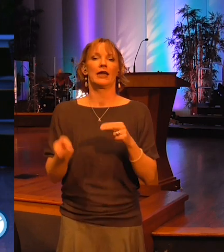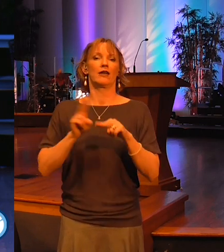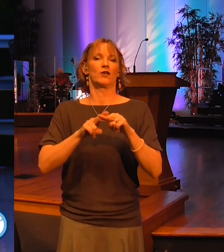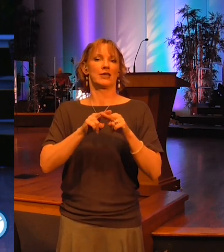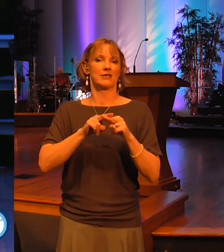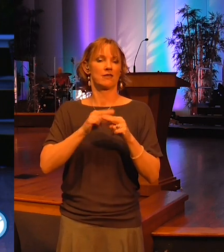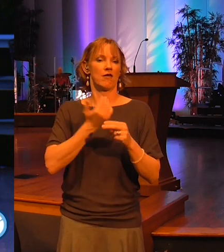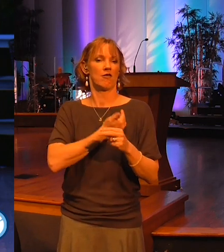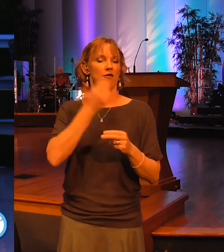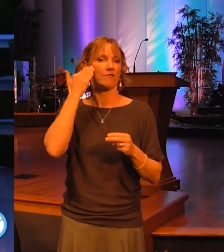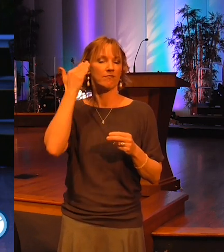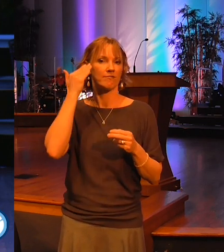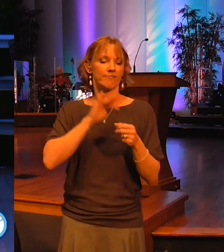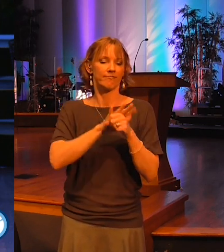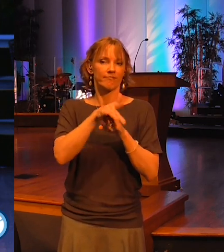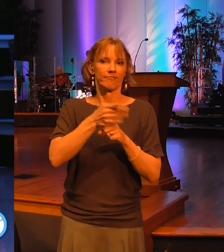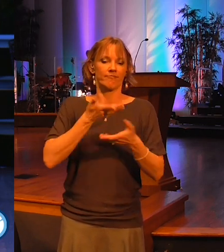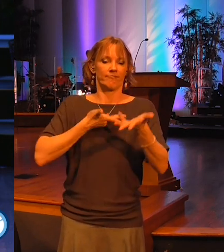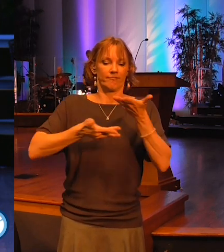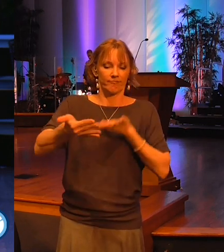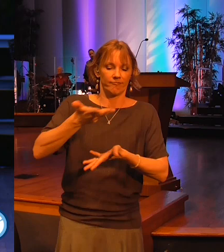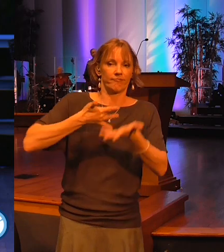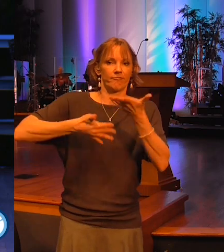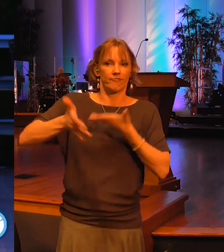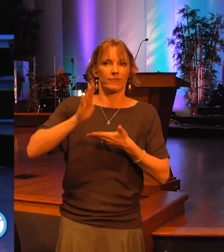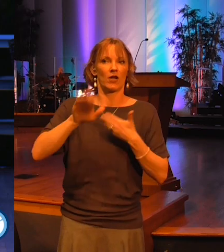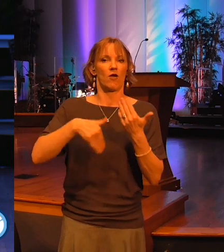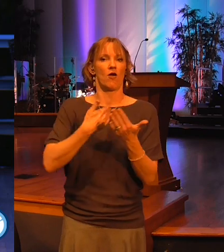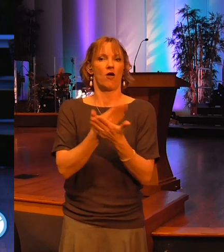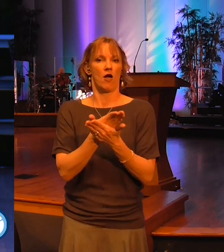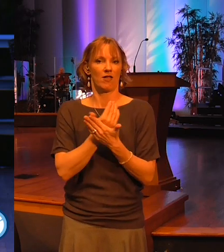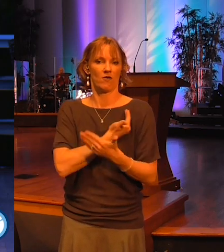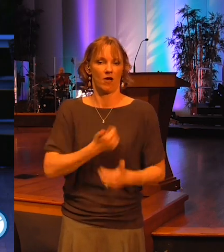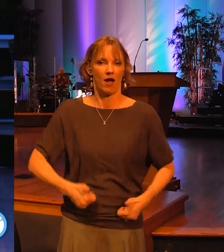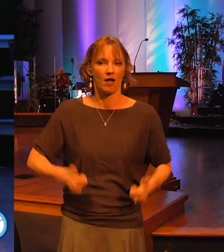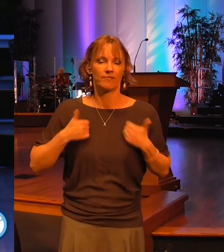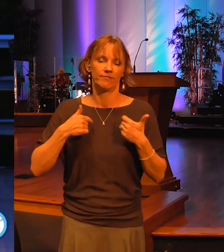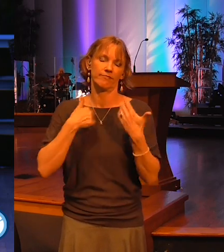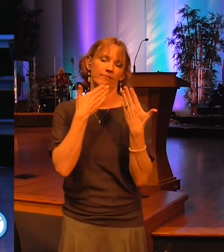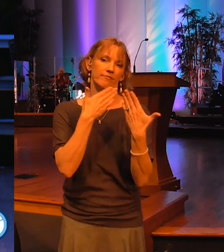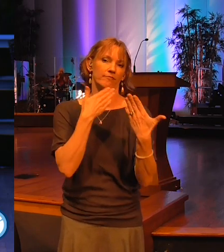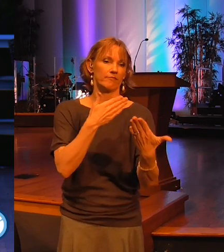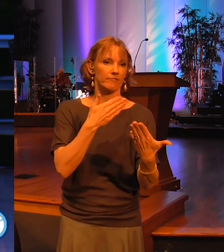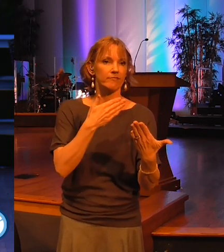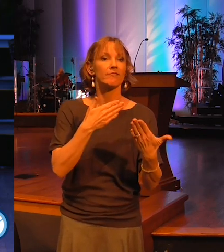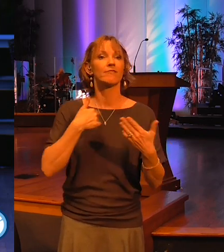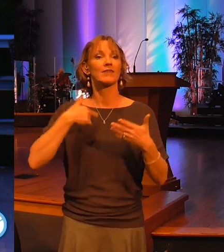the flow of divine good in all of our lives i'm so very grateful i invite you to take your gift